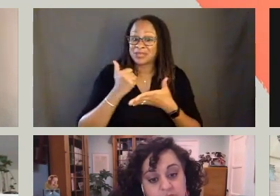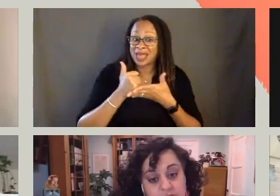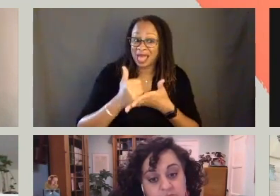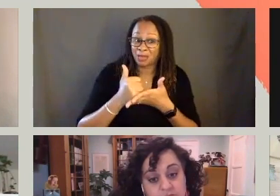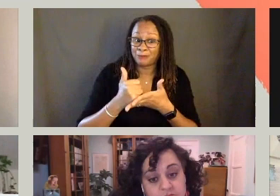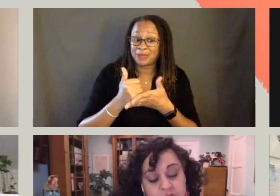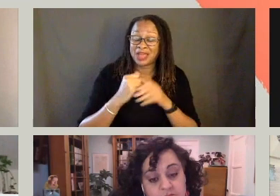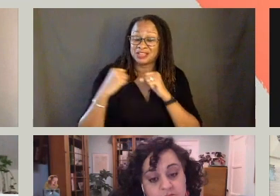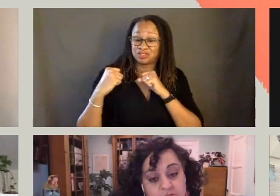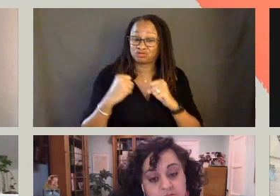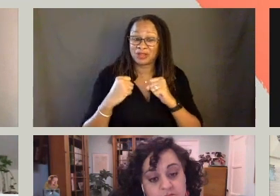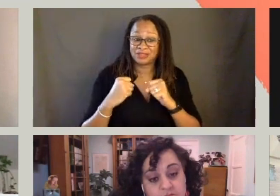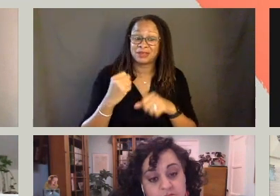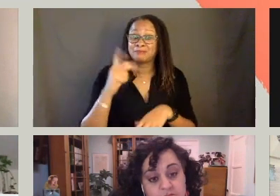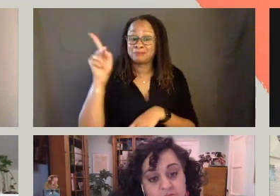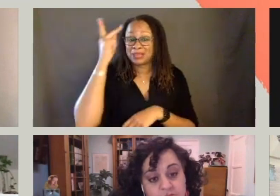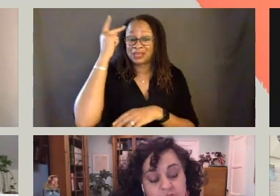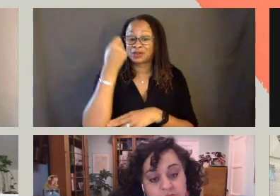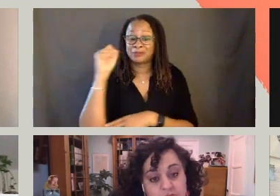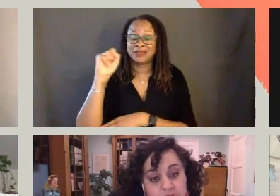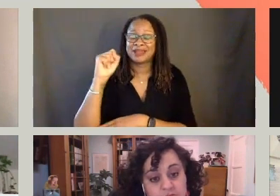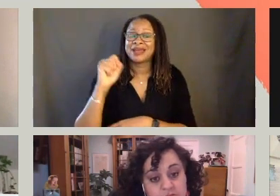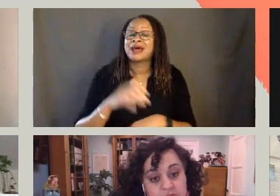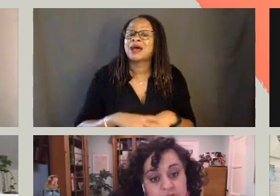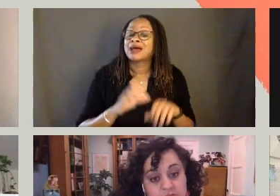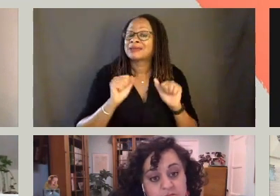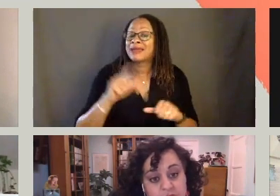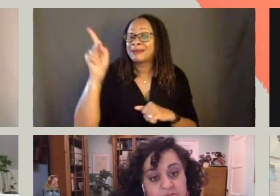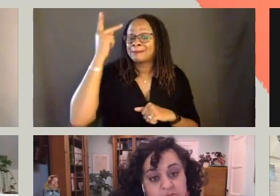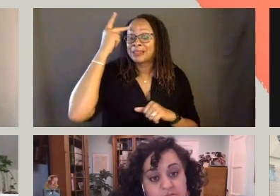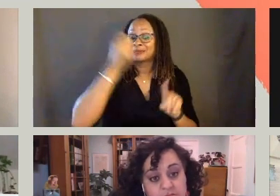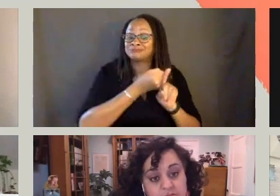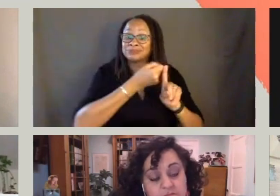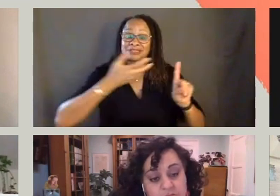and can political movements expand the reach of our films?